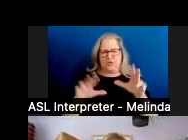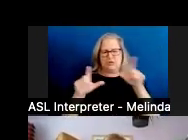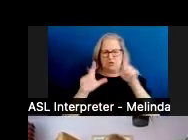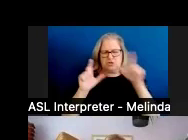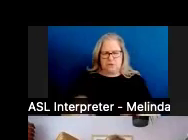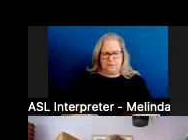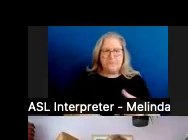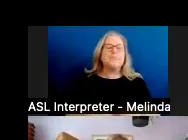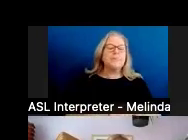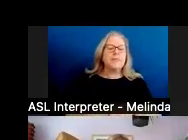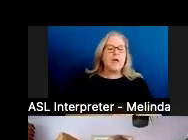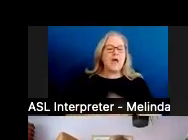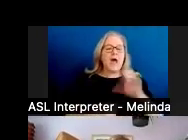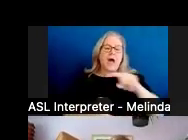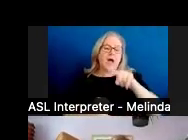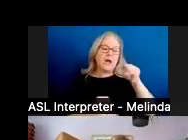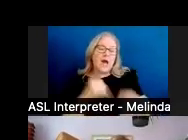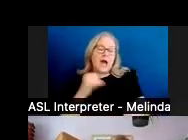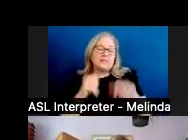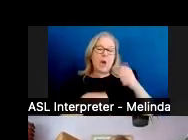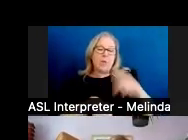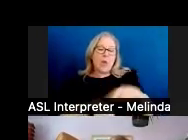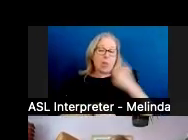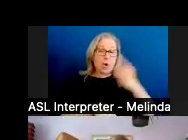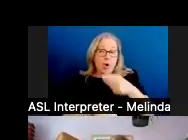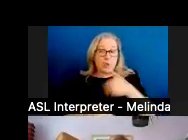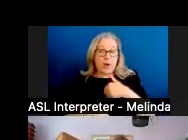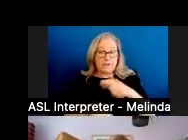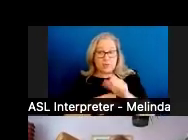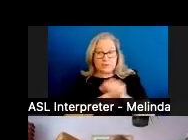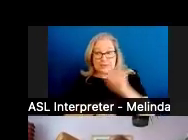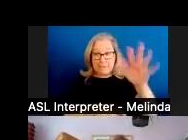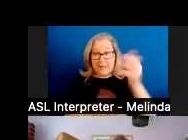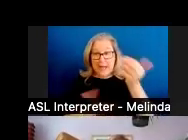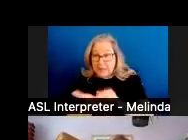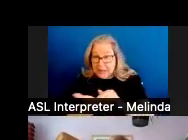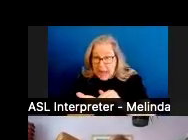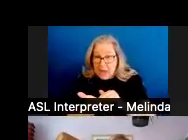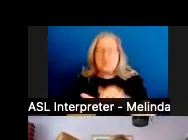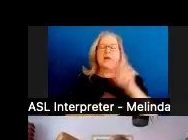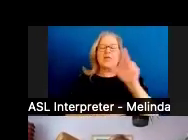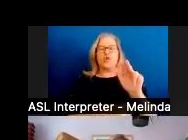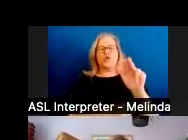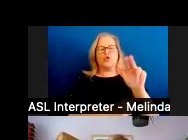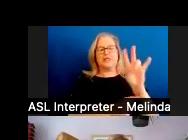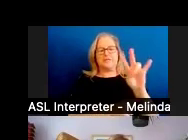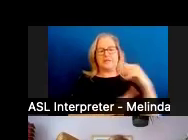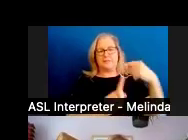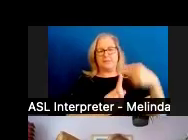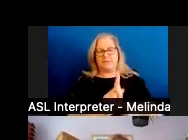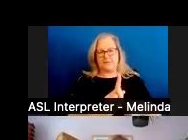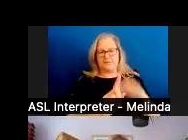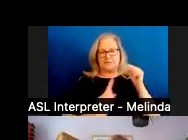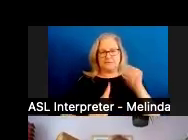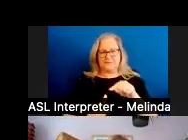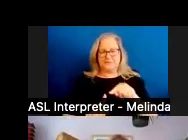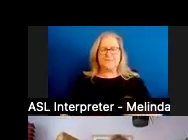And last thing is how long to submit the application, again, just a reminder on that 37 months. Okay.